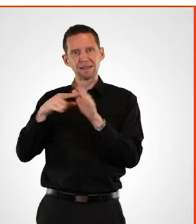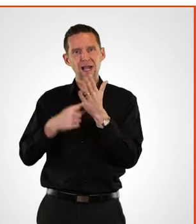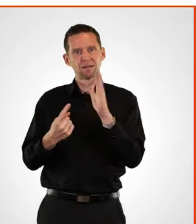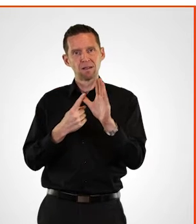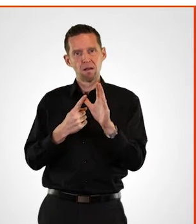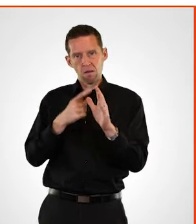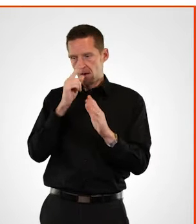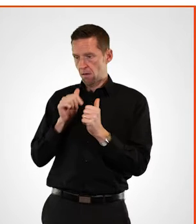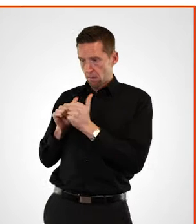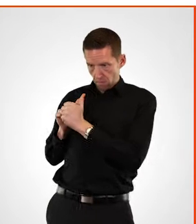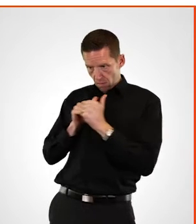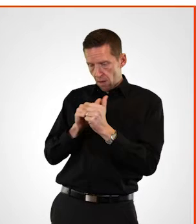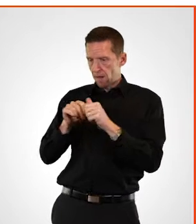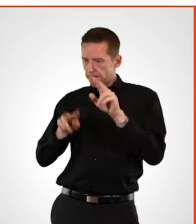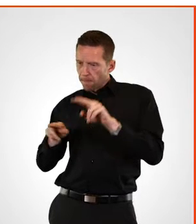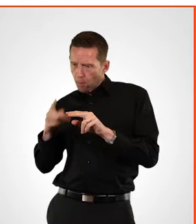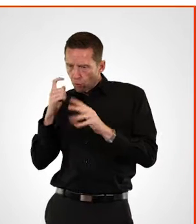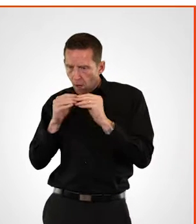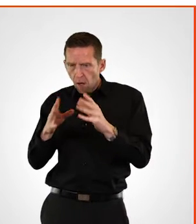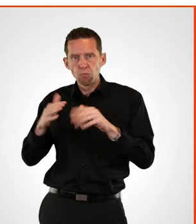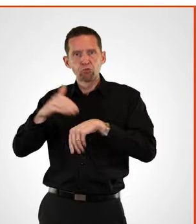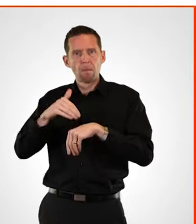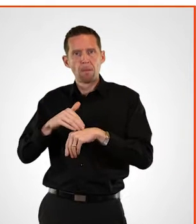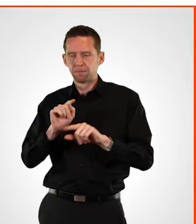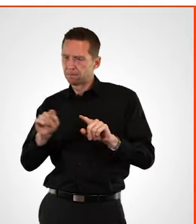so this team can collaboratively problem-solve